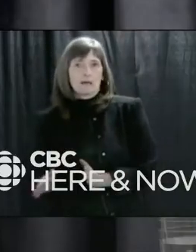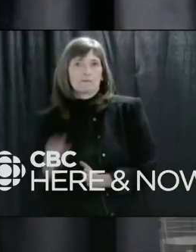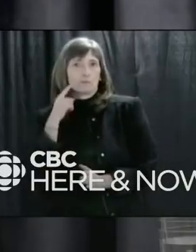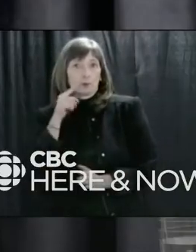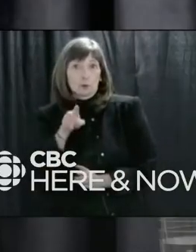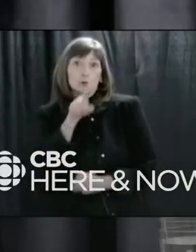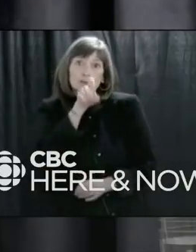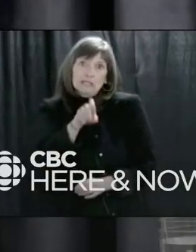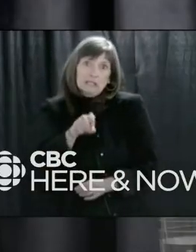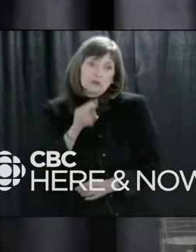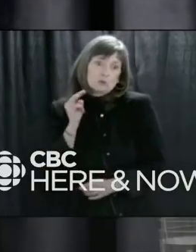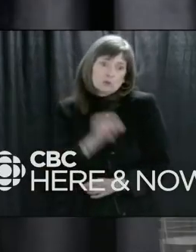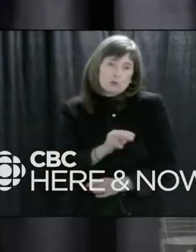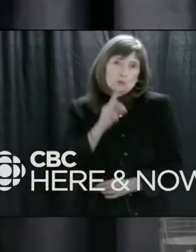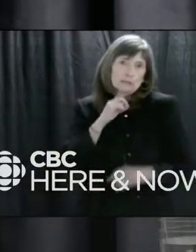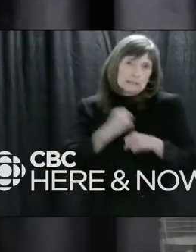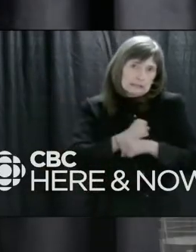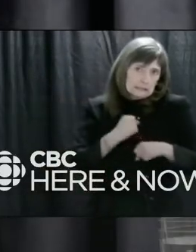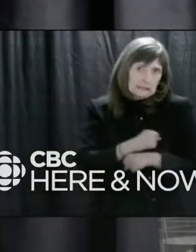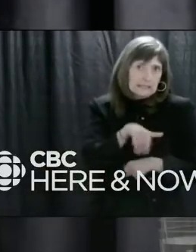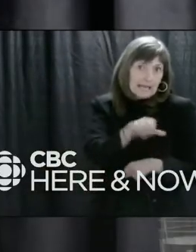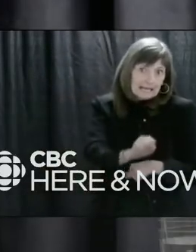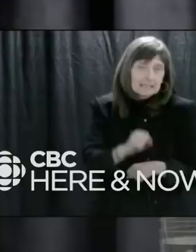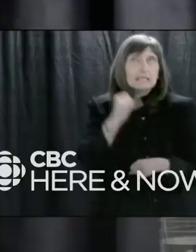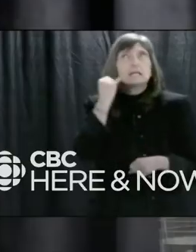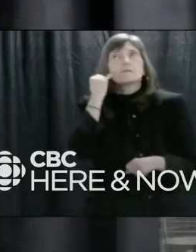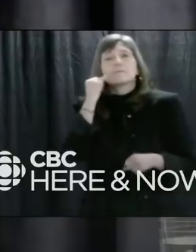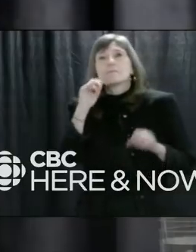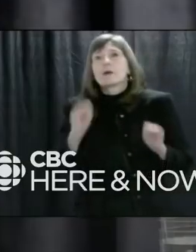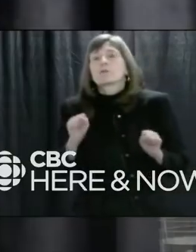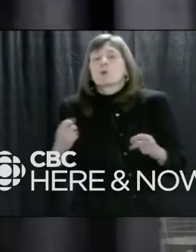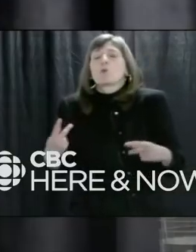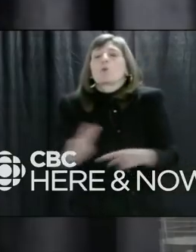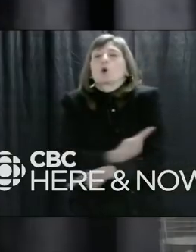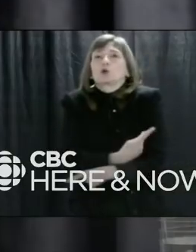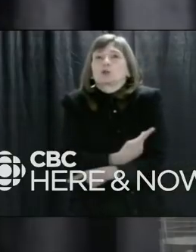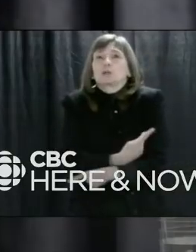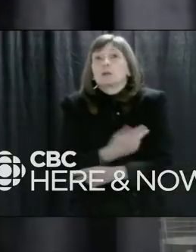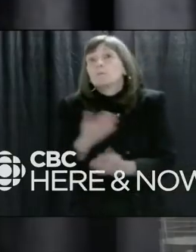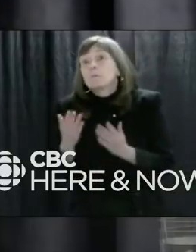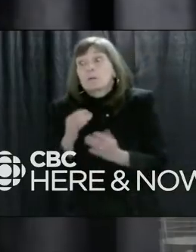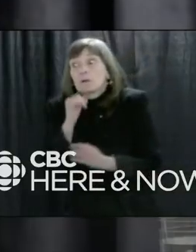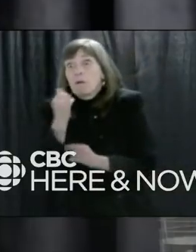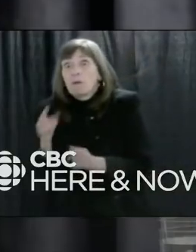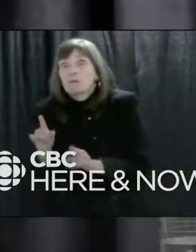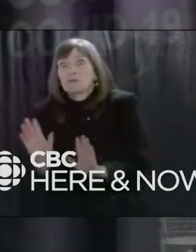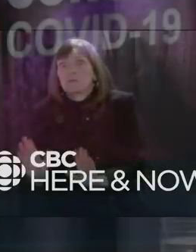TO TRY AND BE ABLE TO PLAN ON